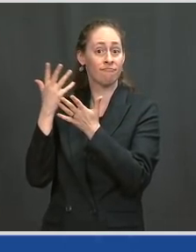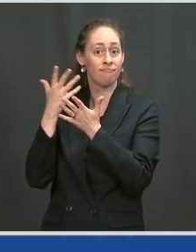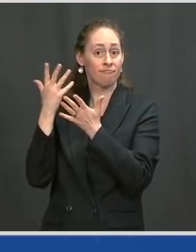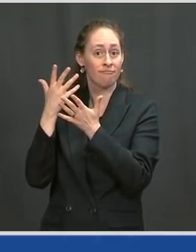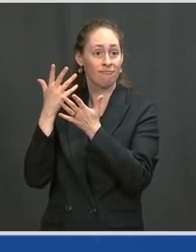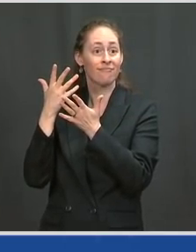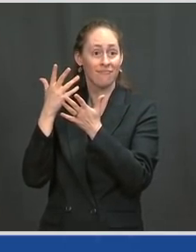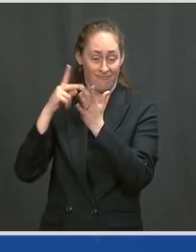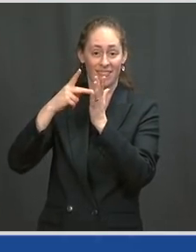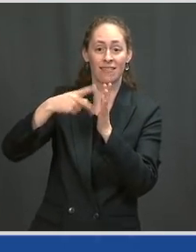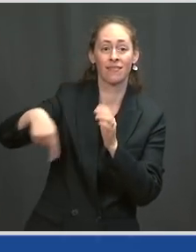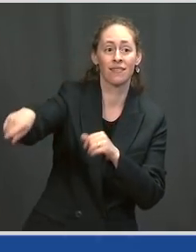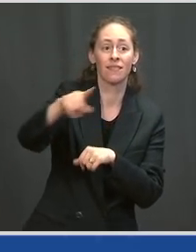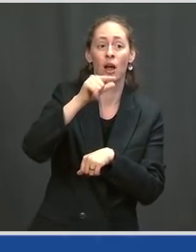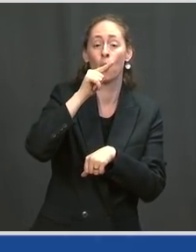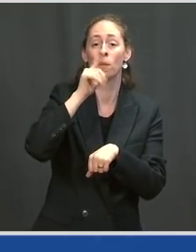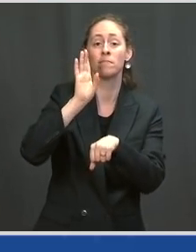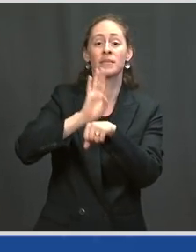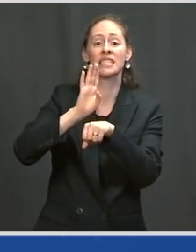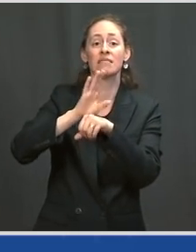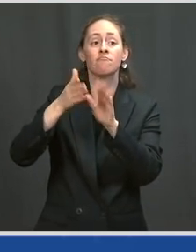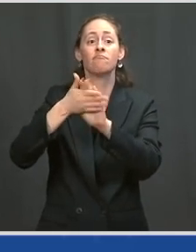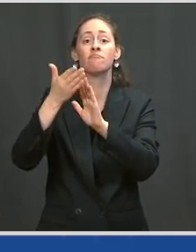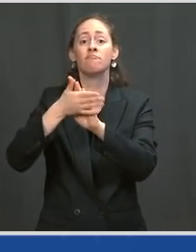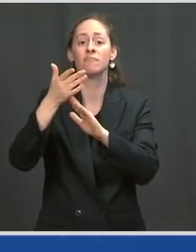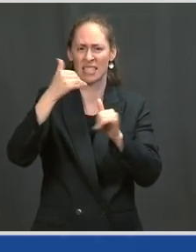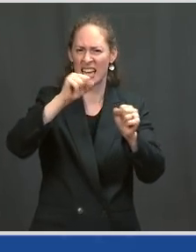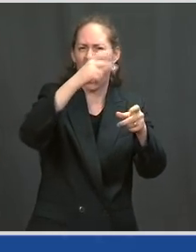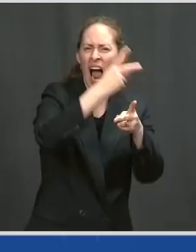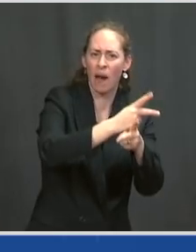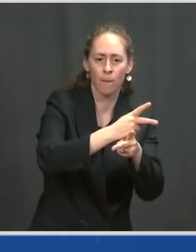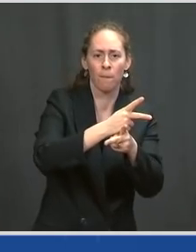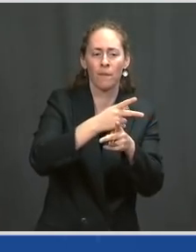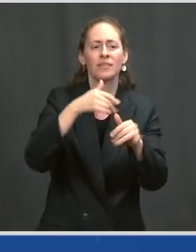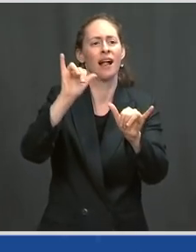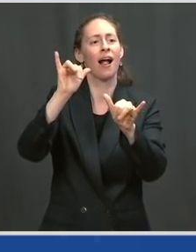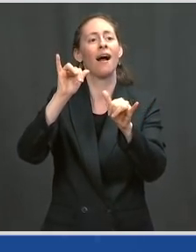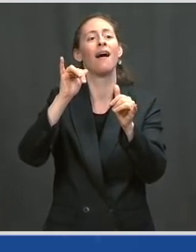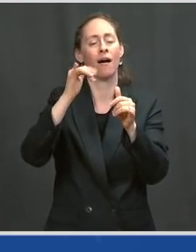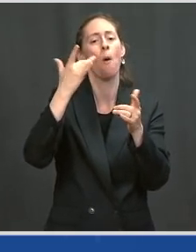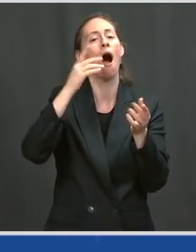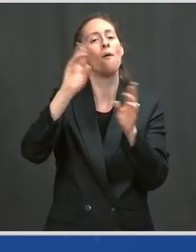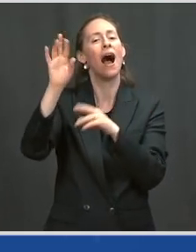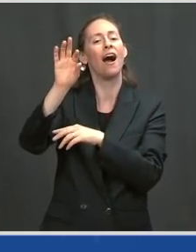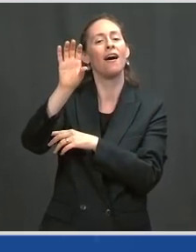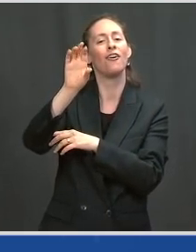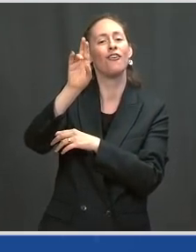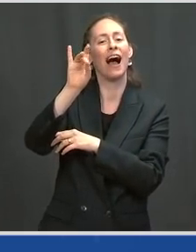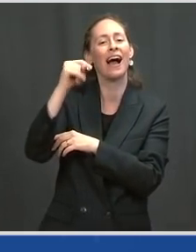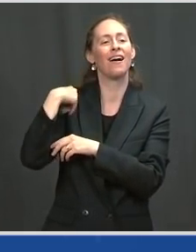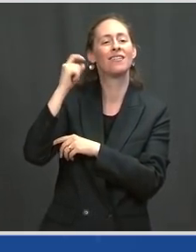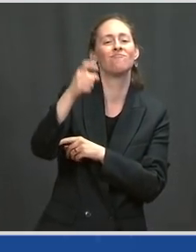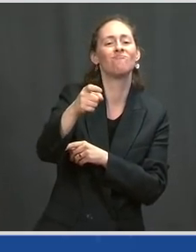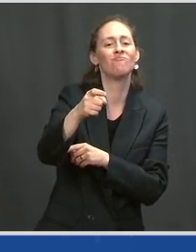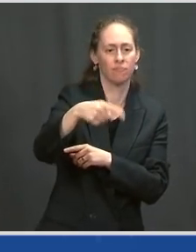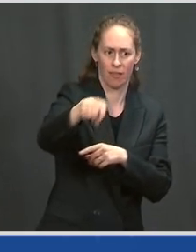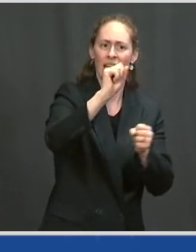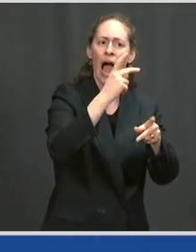a small- or medium-sized business a direct credit for each worker they keep on or a job that they rehire.